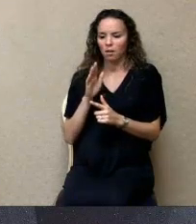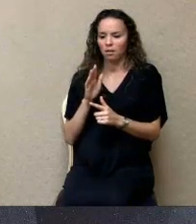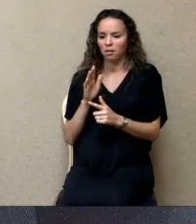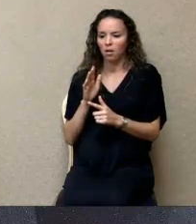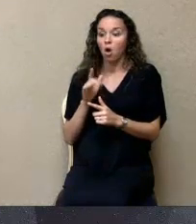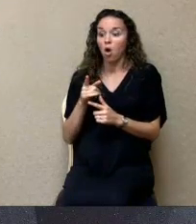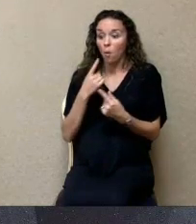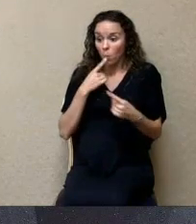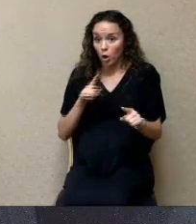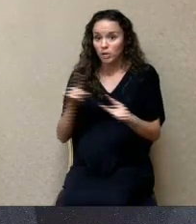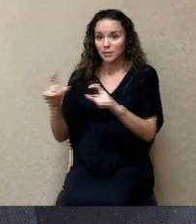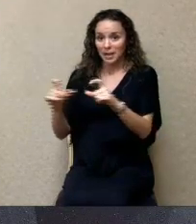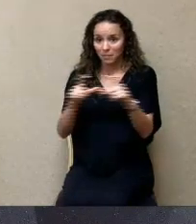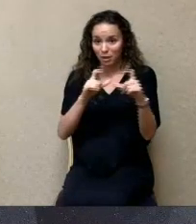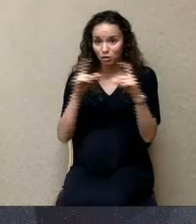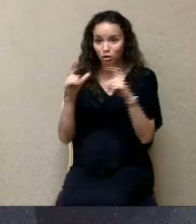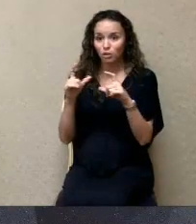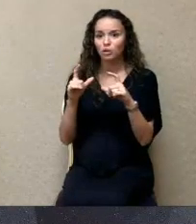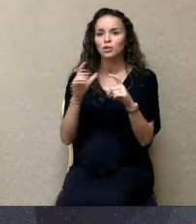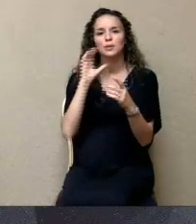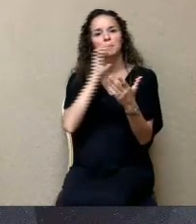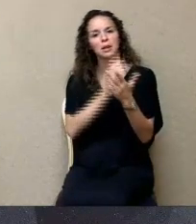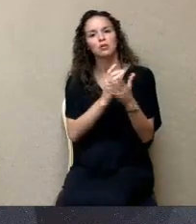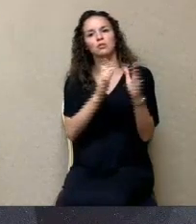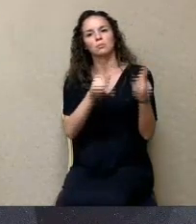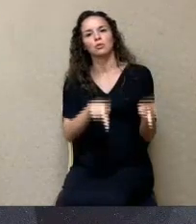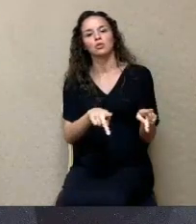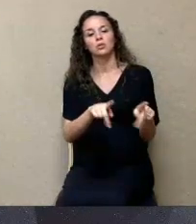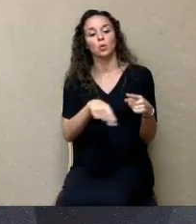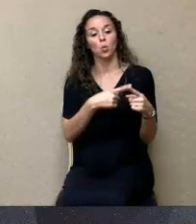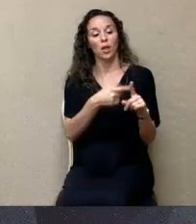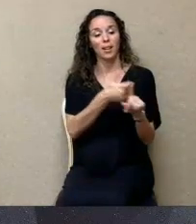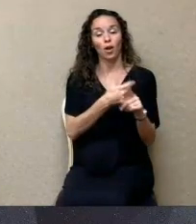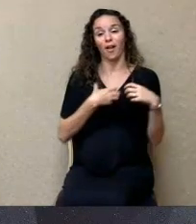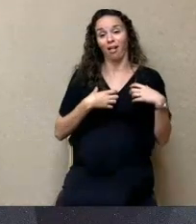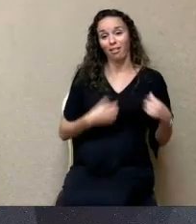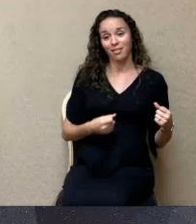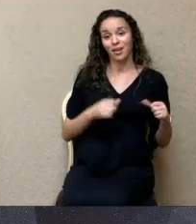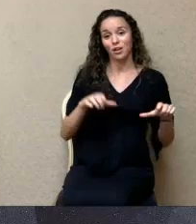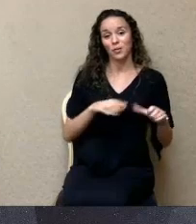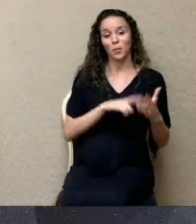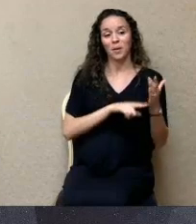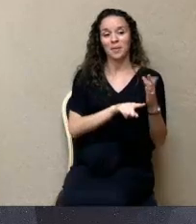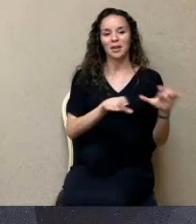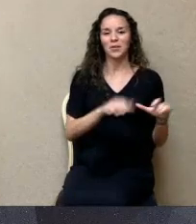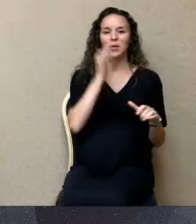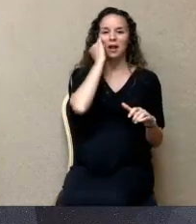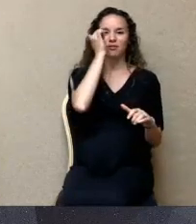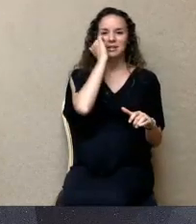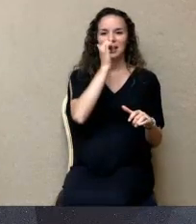pictures of the person when they're healthy and doing what they do every day.